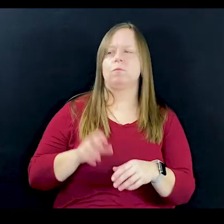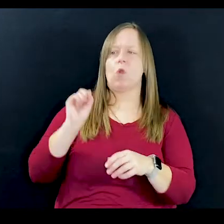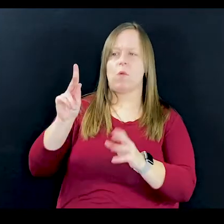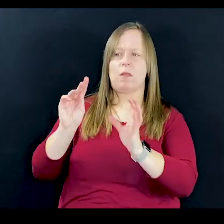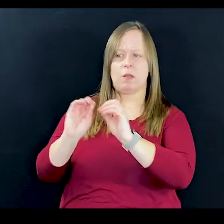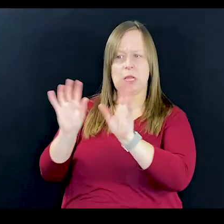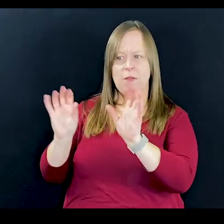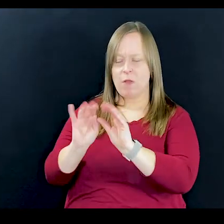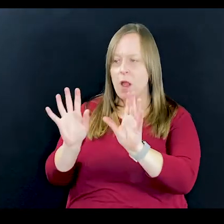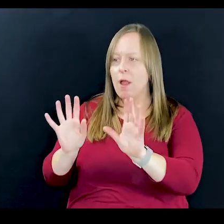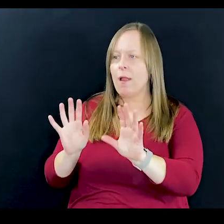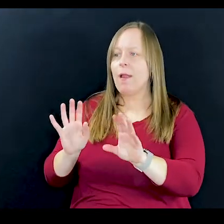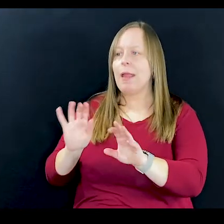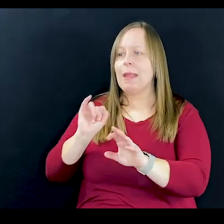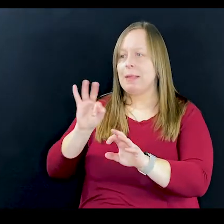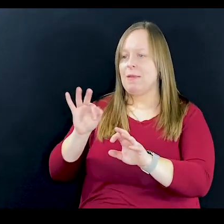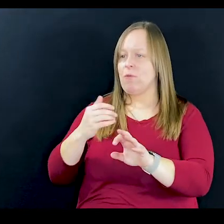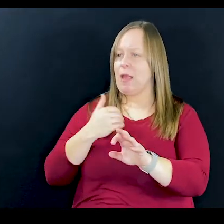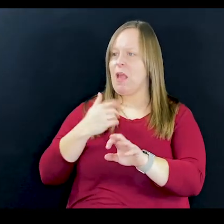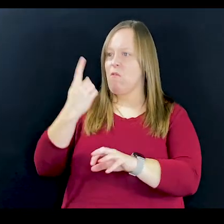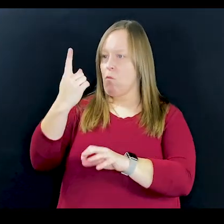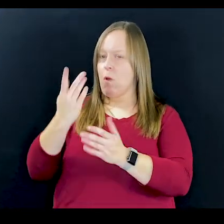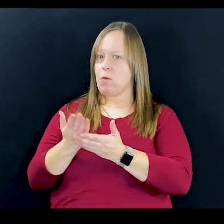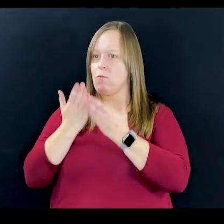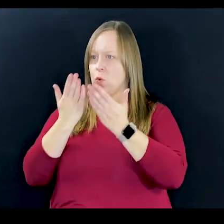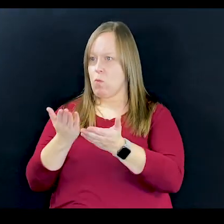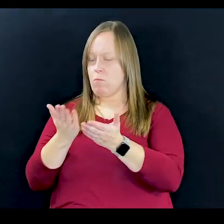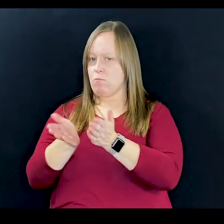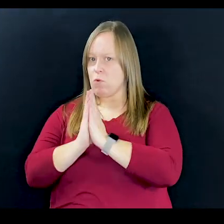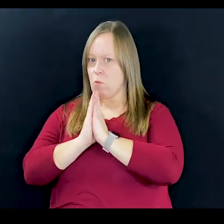K: Just so we can clarify, if we have one request is